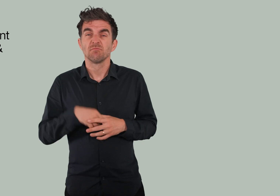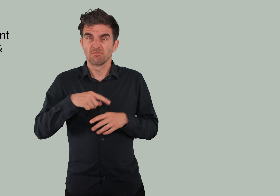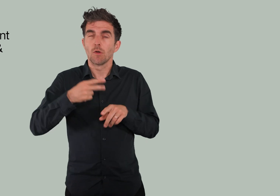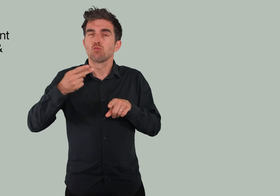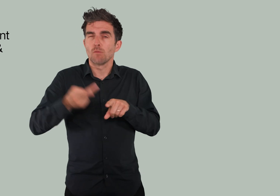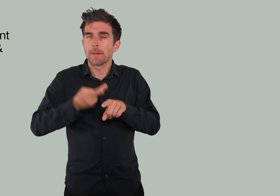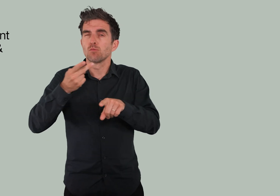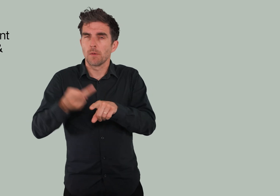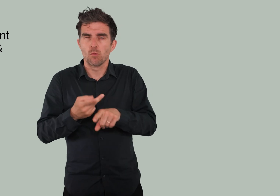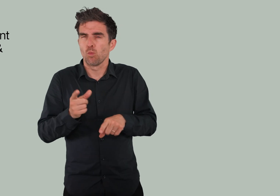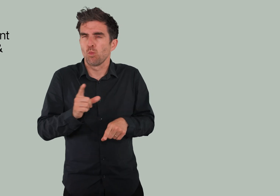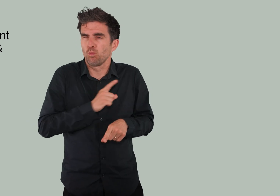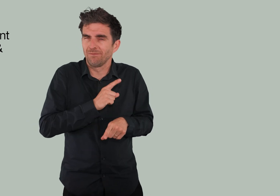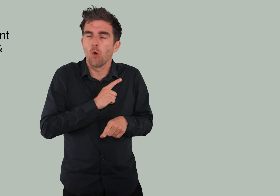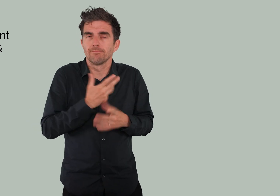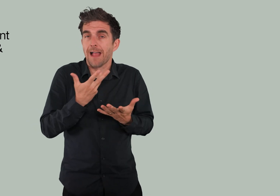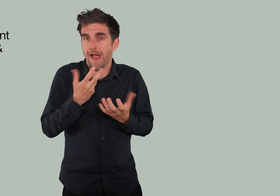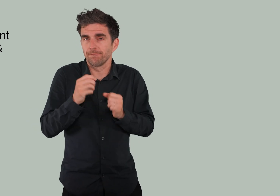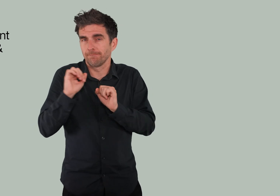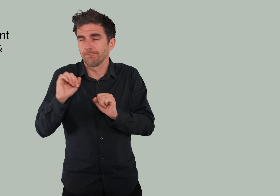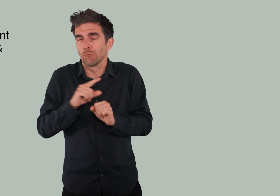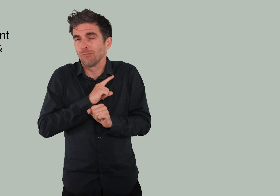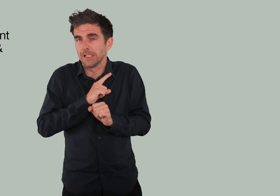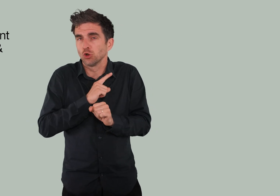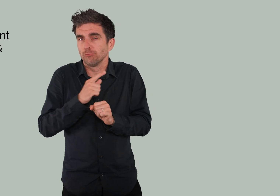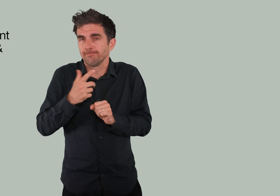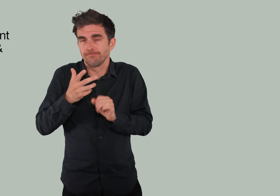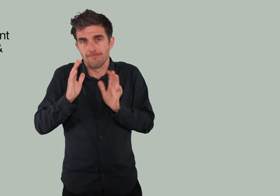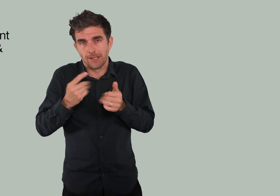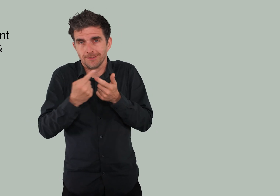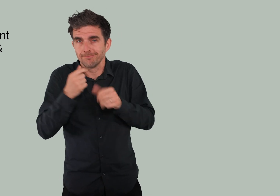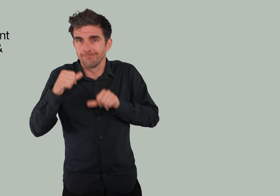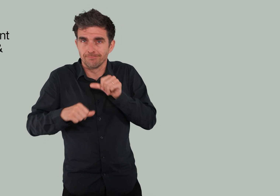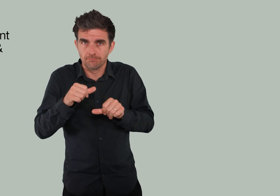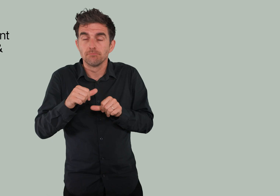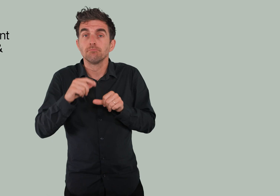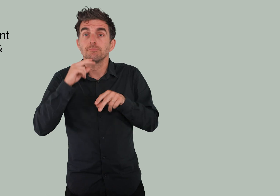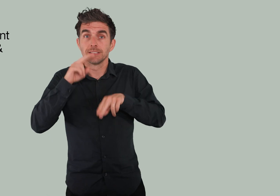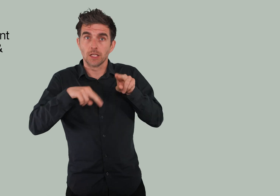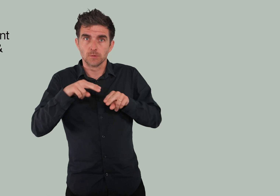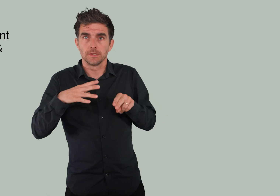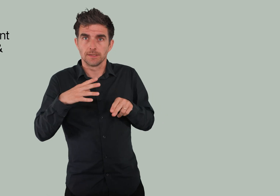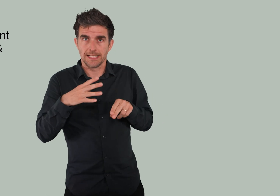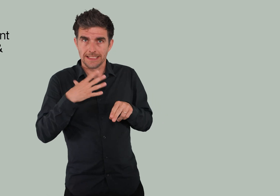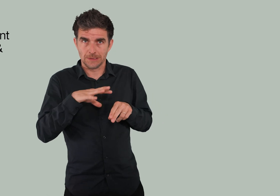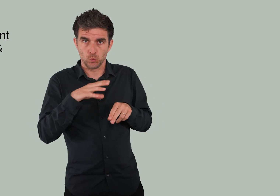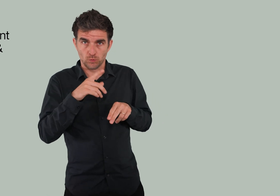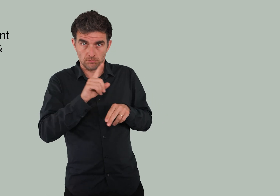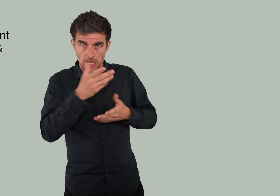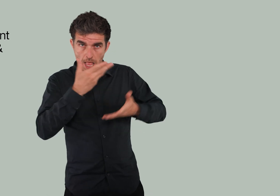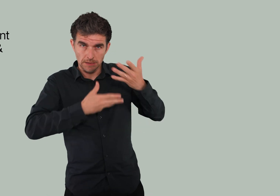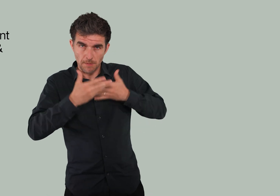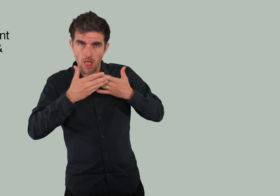This repetition can be for legitimate reasons, with the assessor needing an applicant to explain